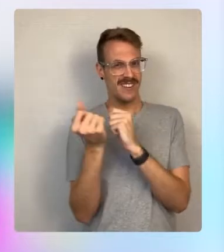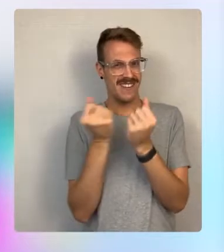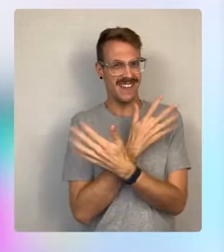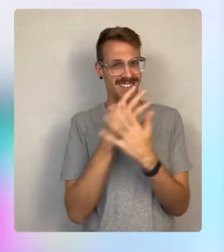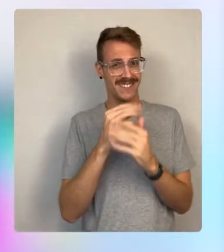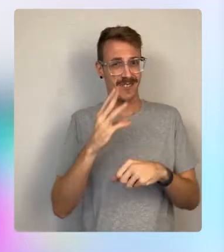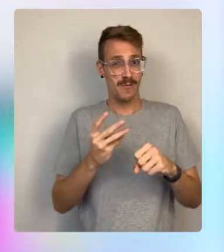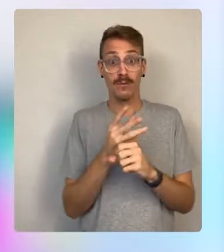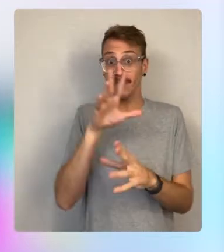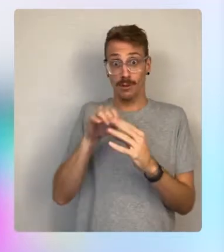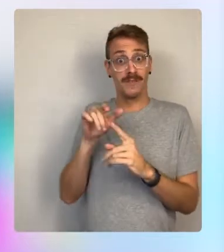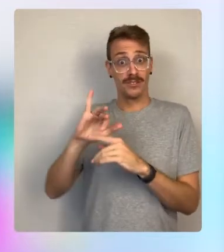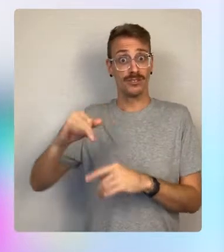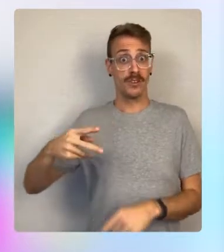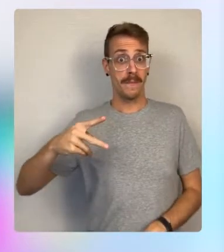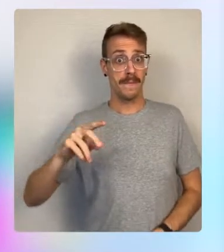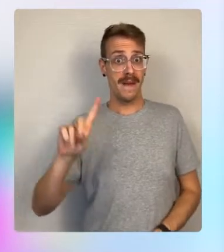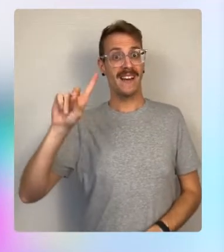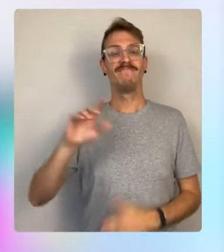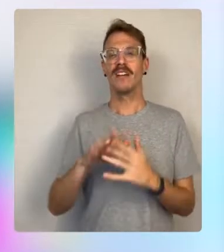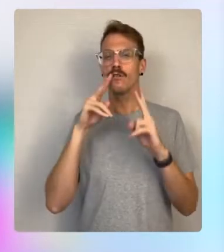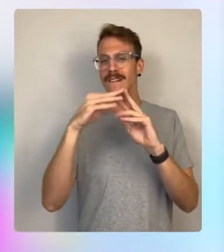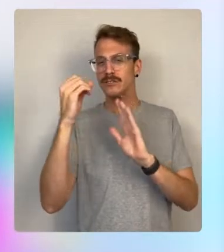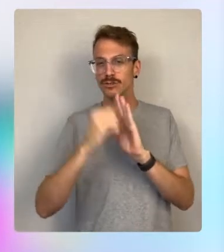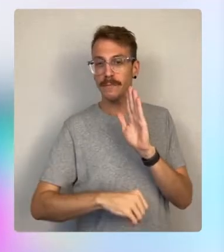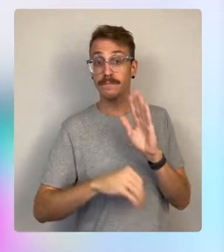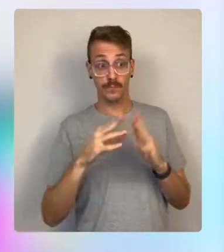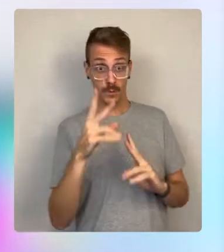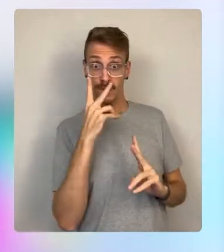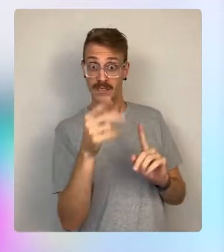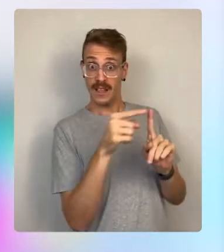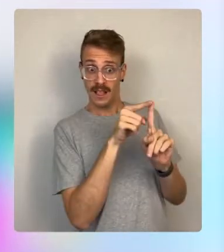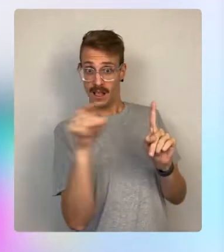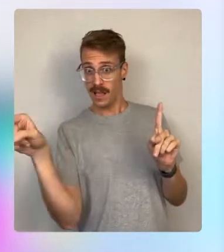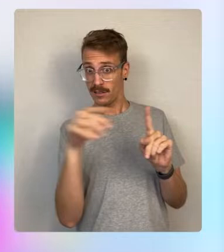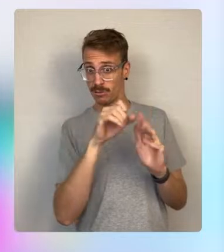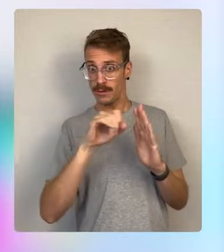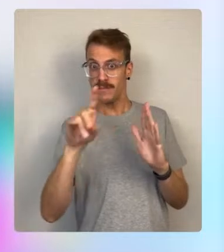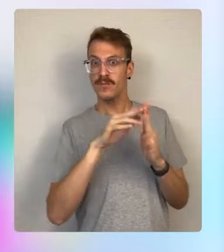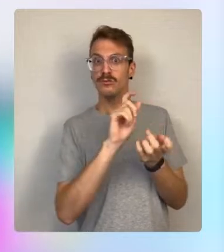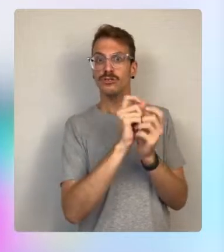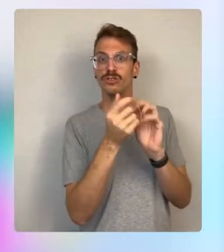Let's take a look at its script. This is a line in the script that changes the player's velocity and launches them into the air.